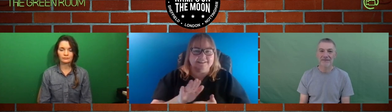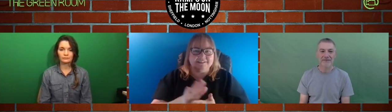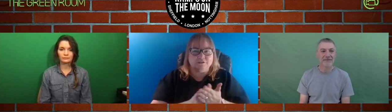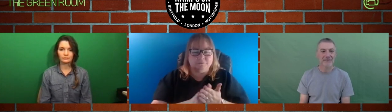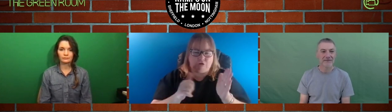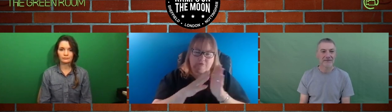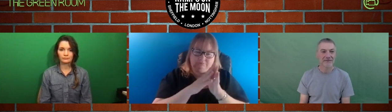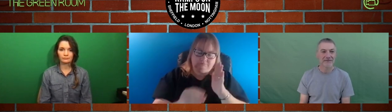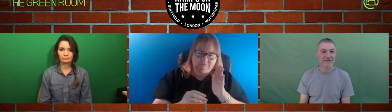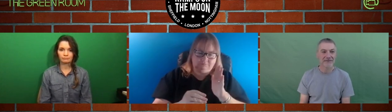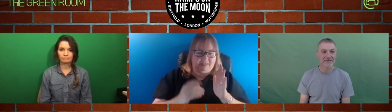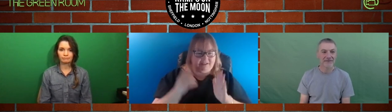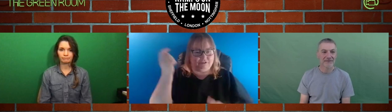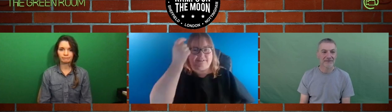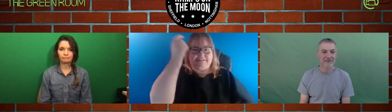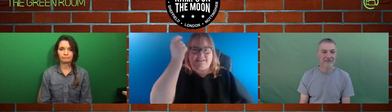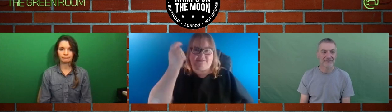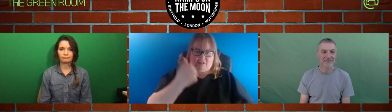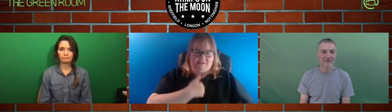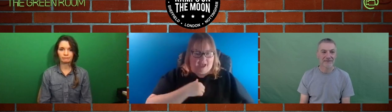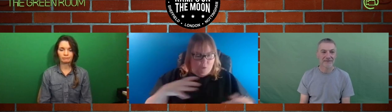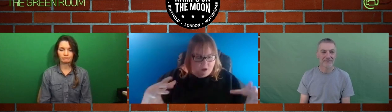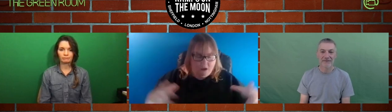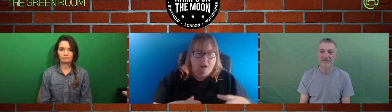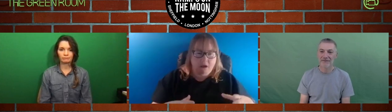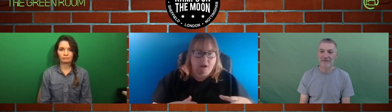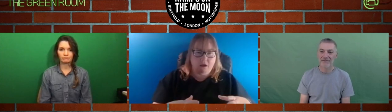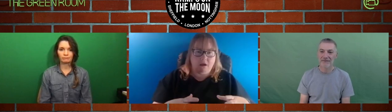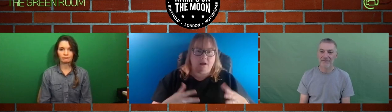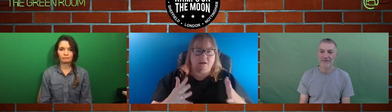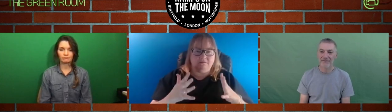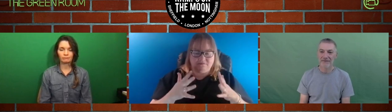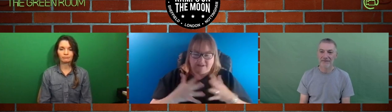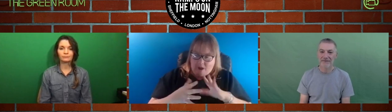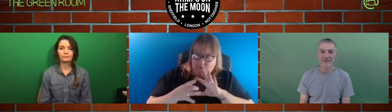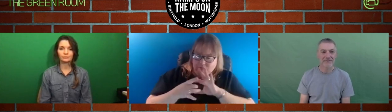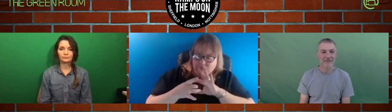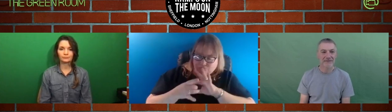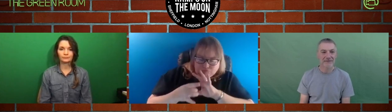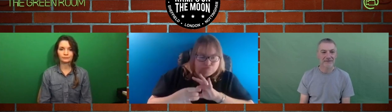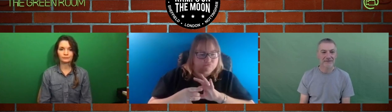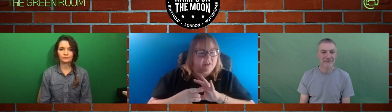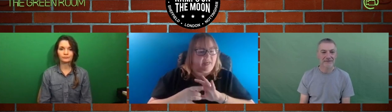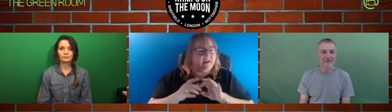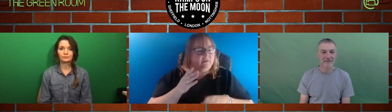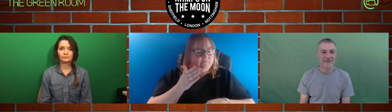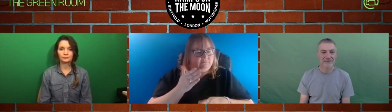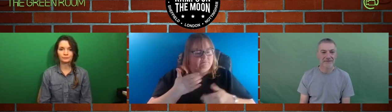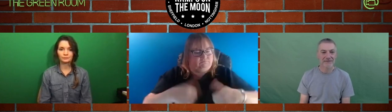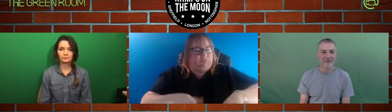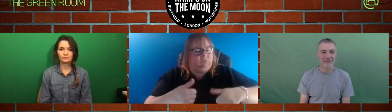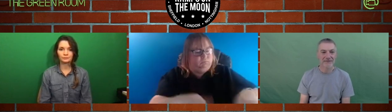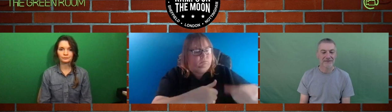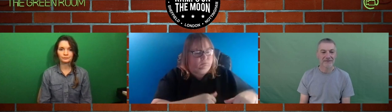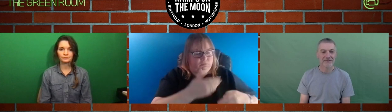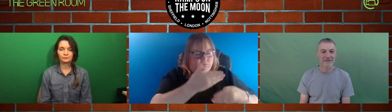isn't it and going that's how we work and that that is the only way that it will work. So yeah it is definitely a team